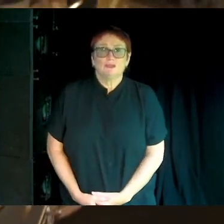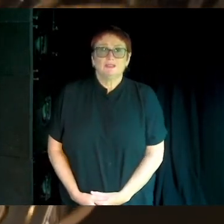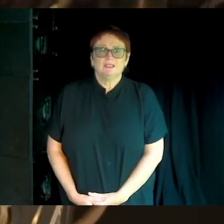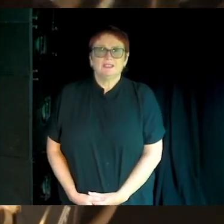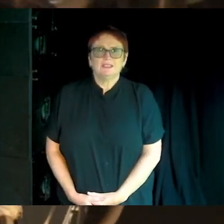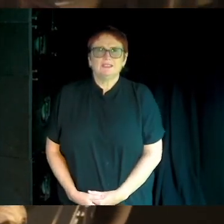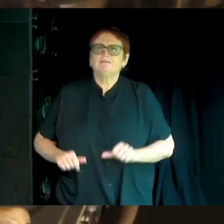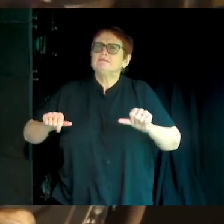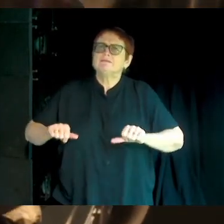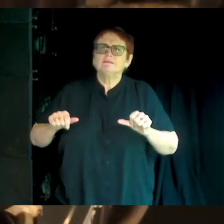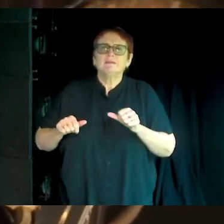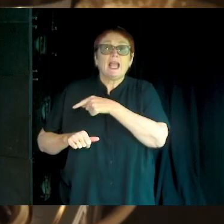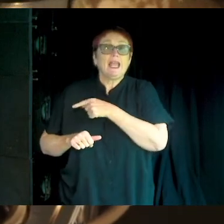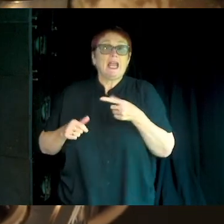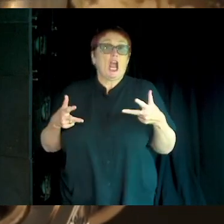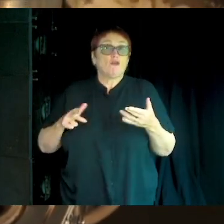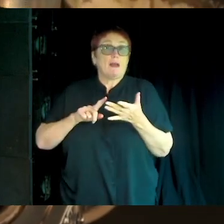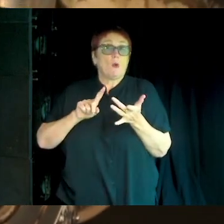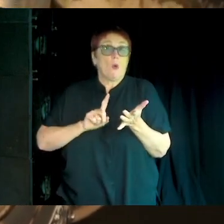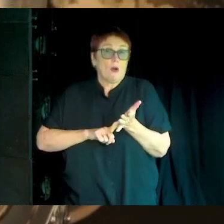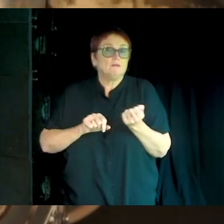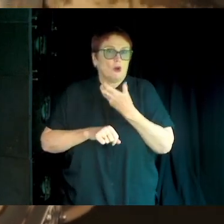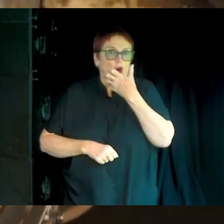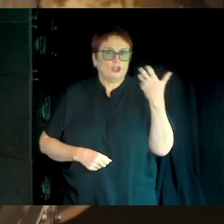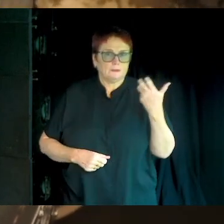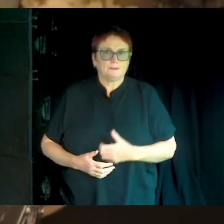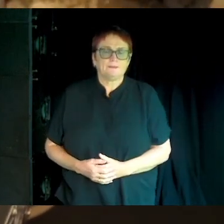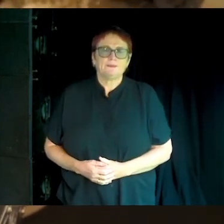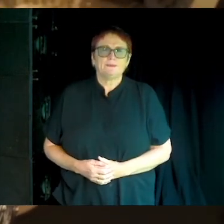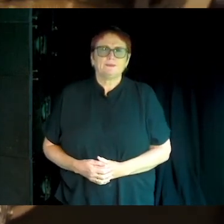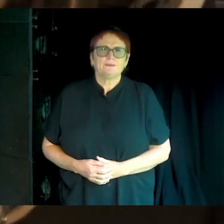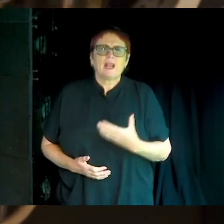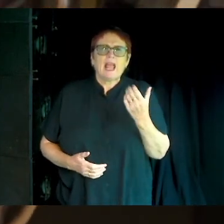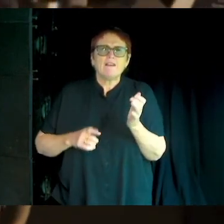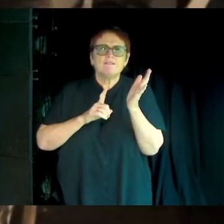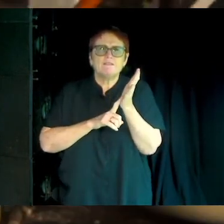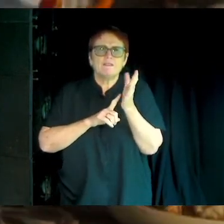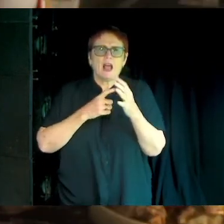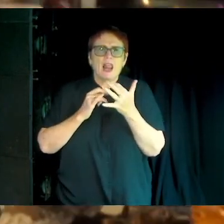so right this is the crab oil it's heated up so I brought my laksa paste this is a little bit